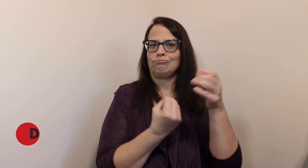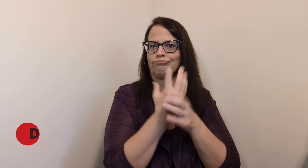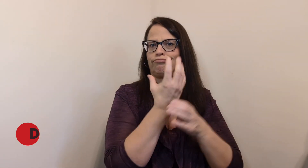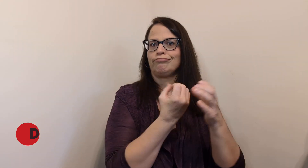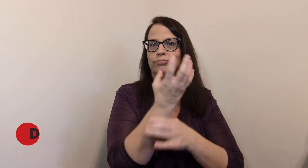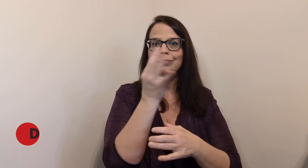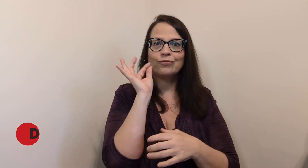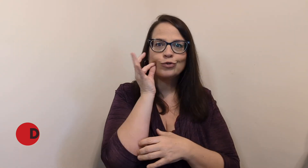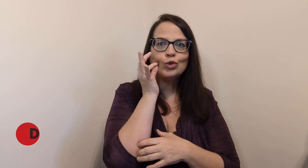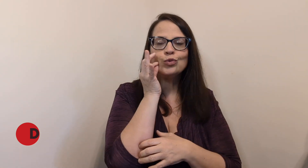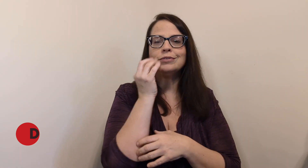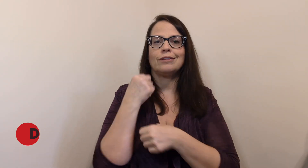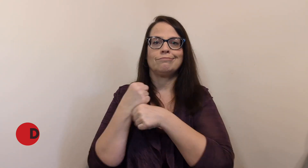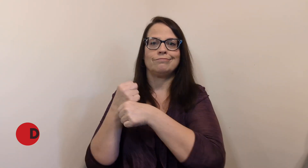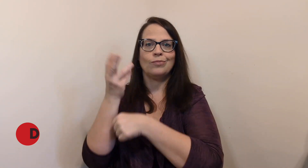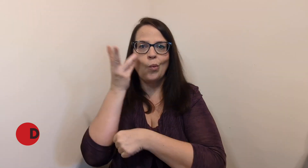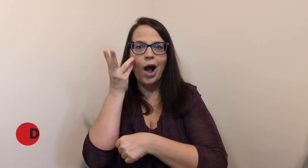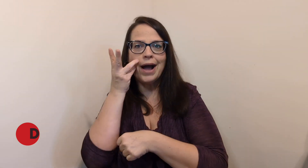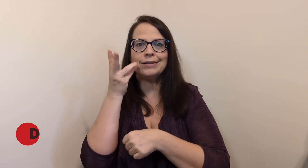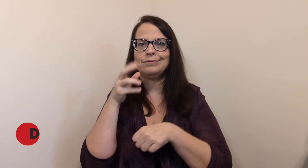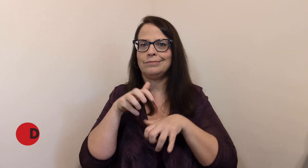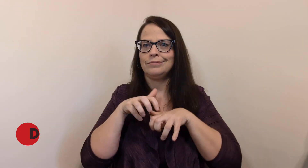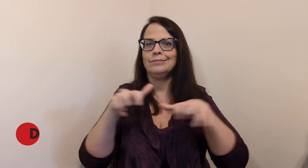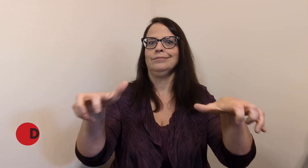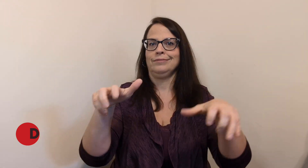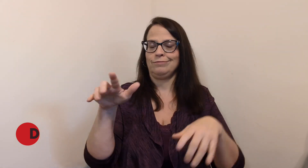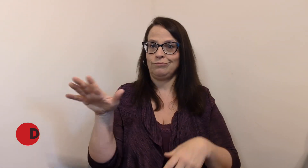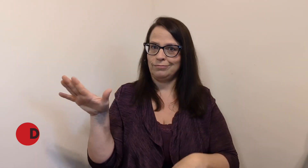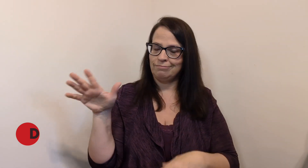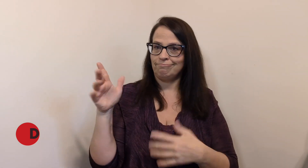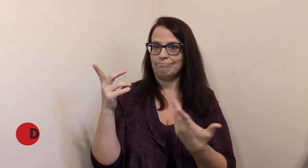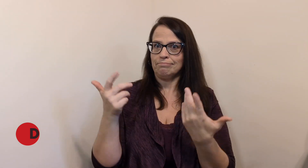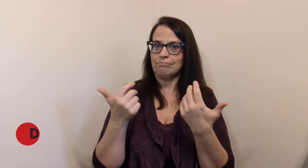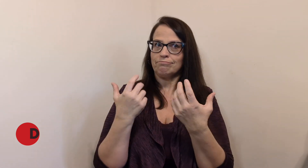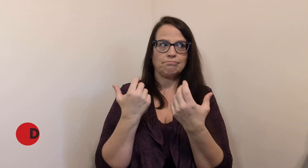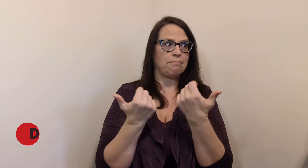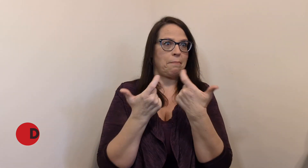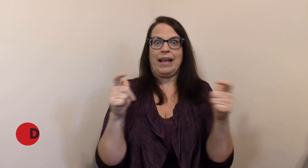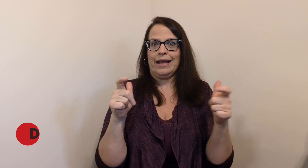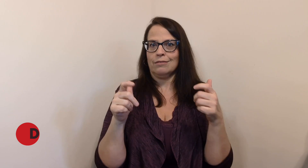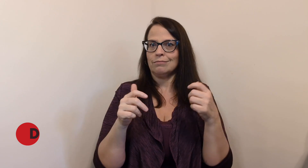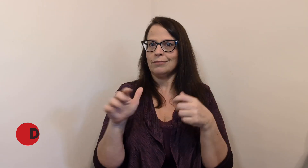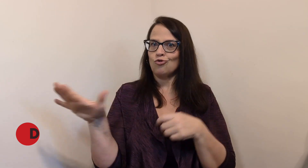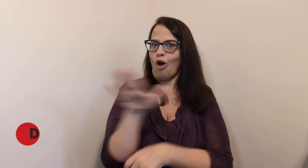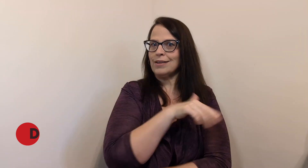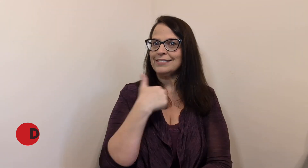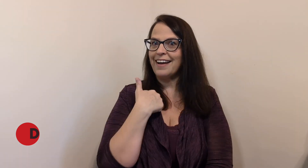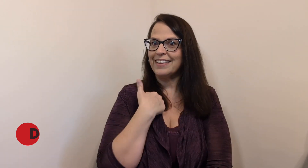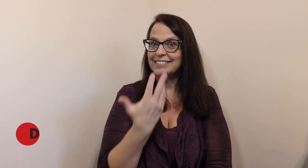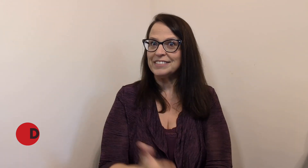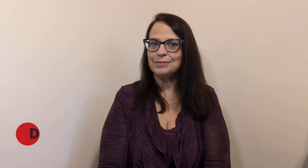of the largest producers of fruit and wine in Canada.